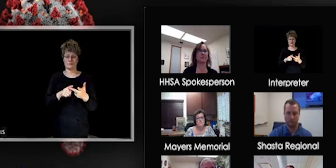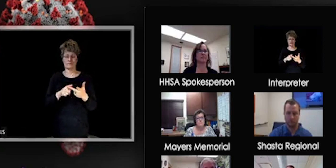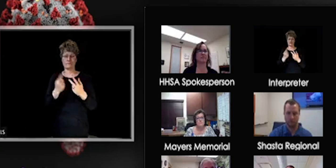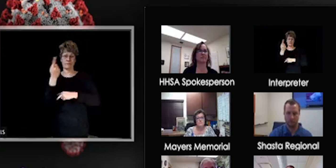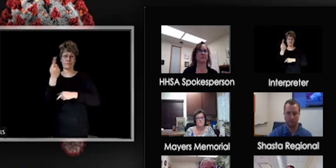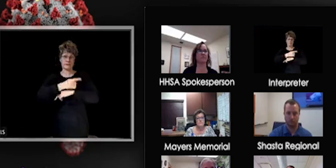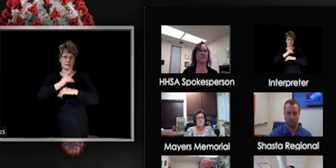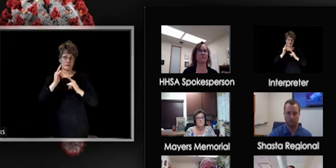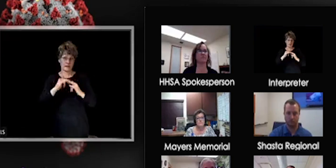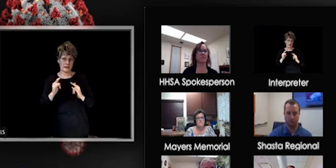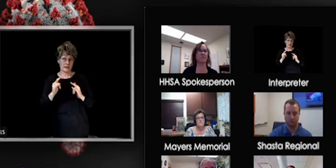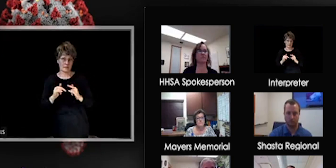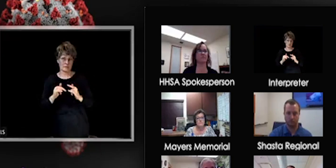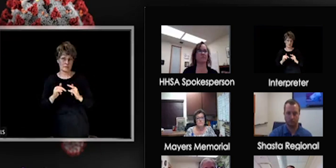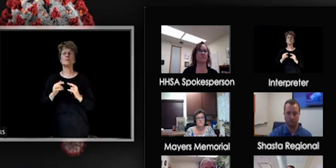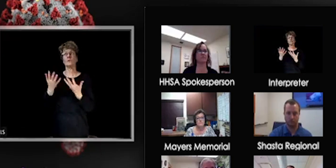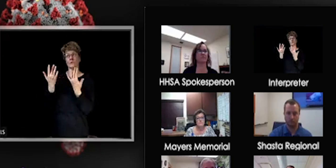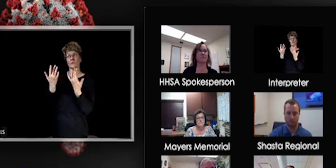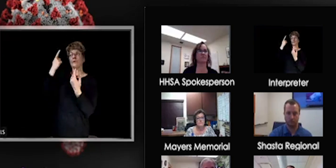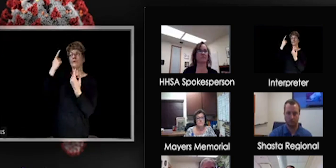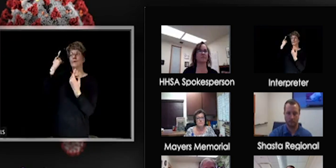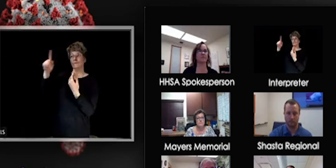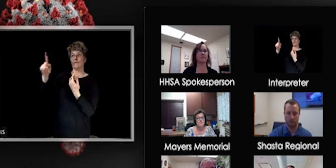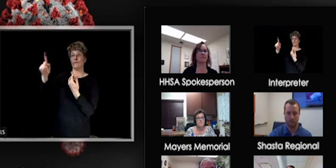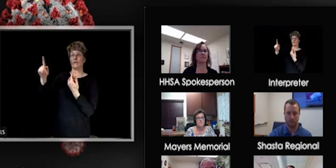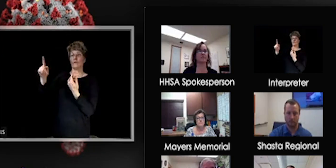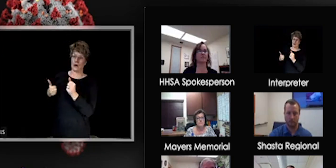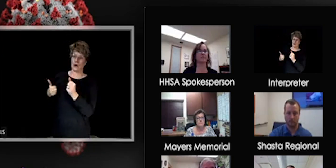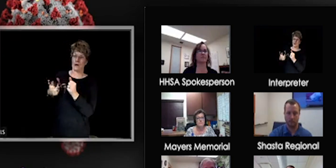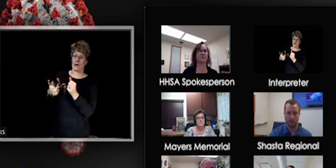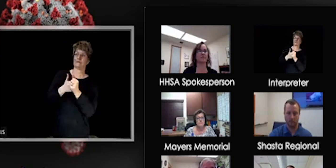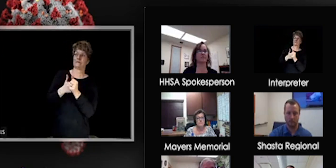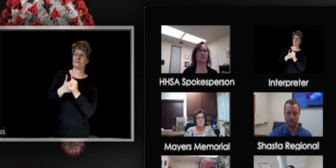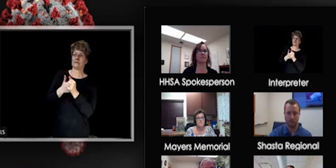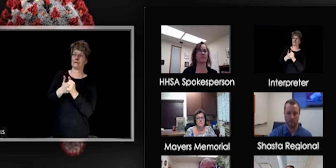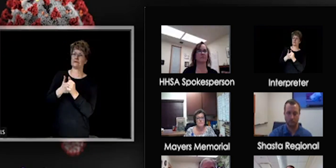looking at updating the day care guidance so there is consistency across all of those